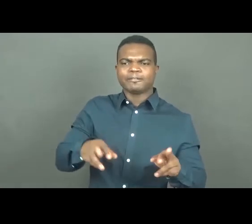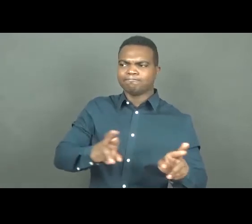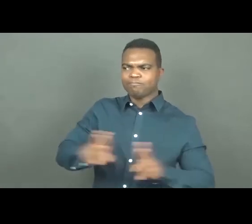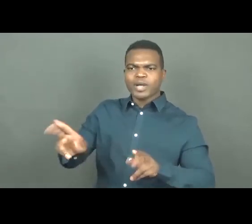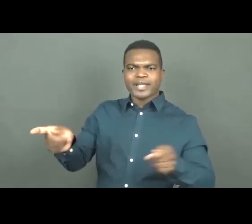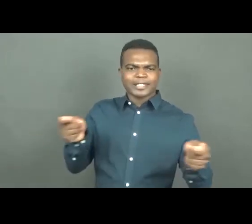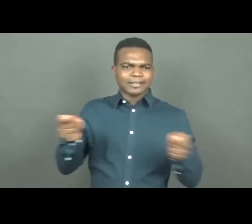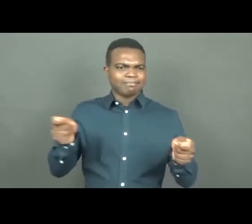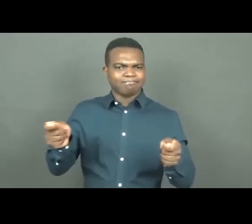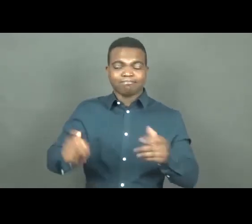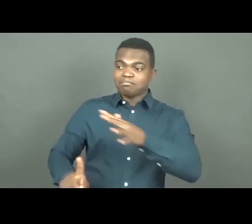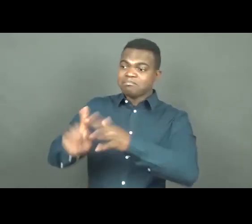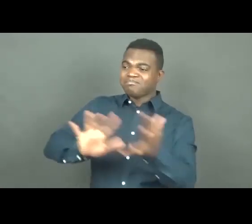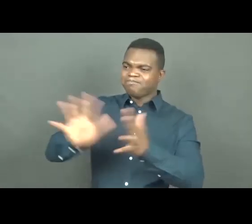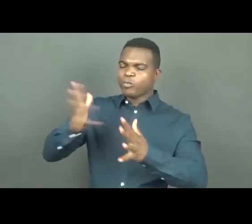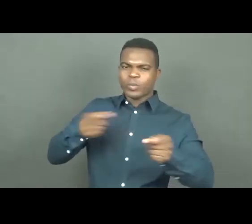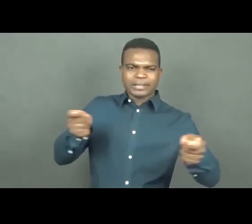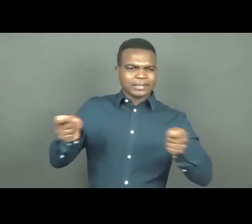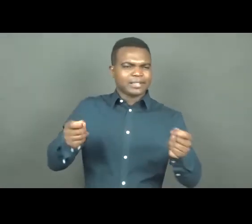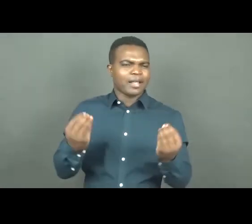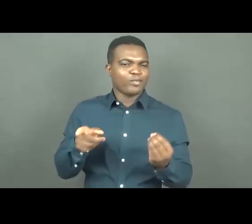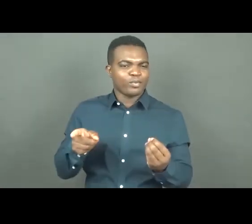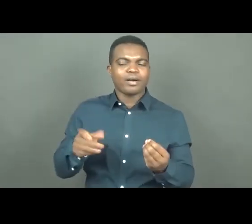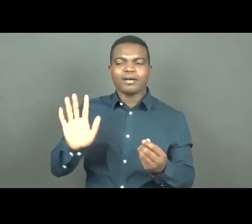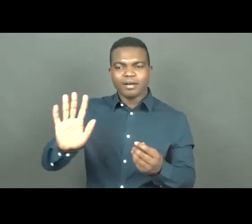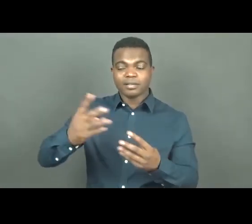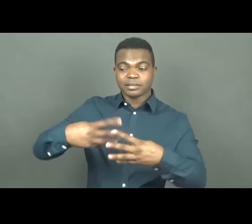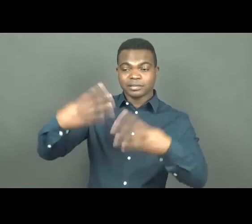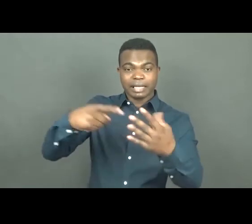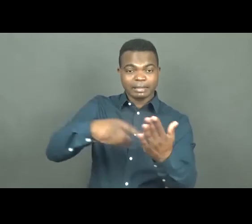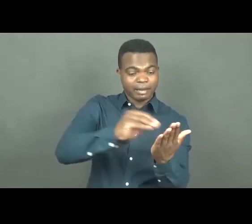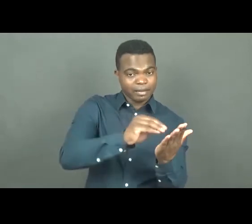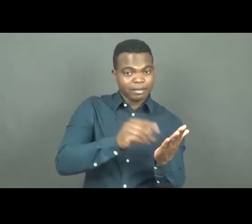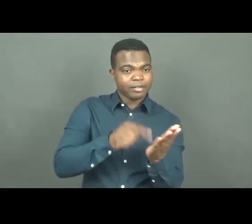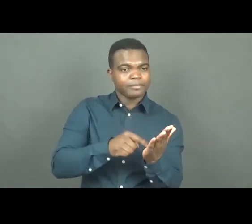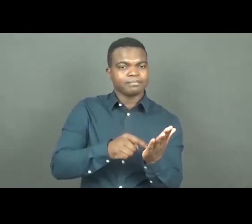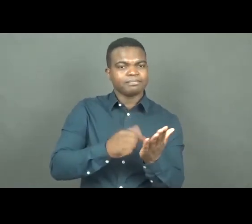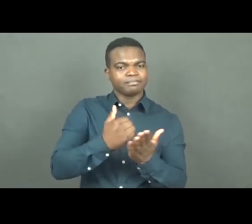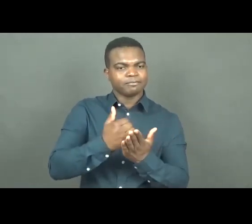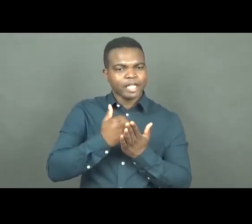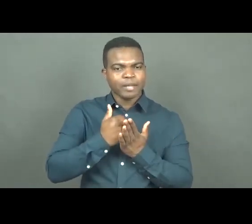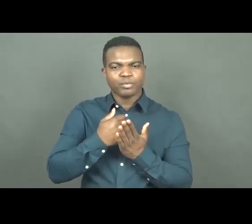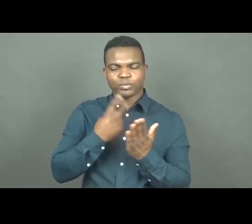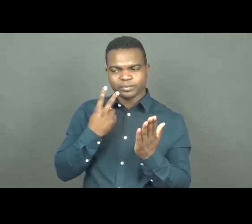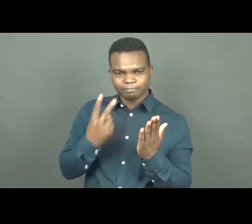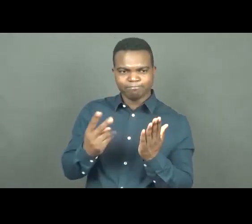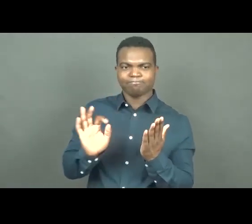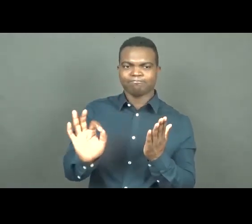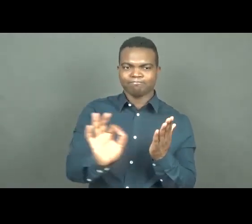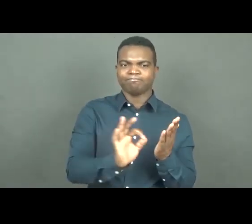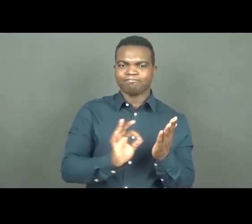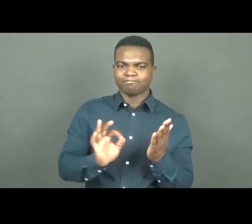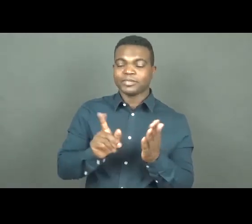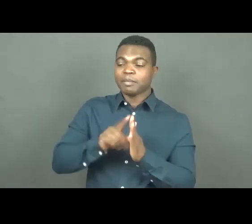in terms of assessing health services, in terms of WASH, and there are many more to add to that.